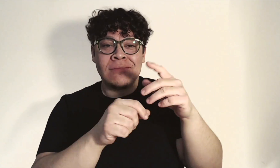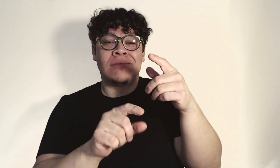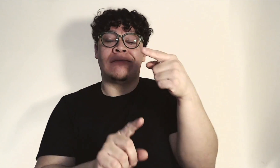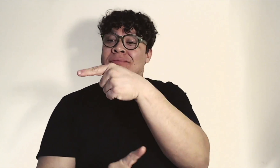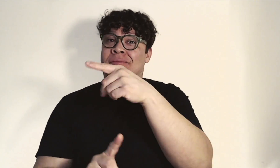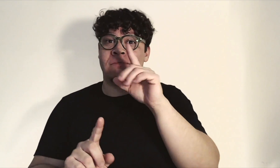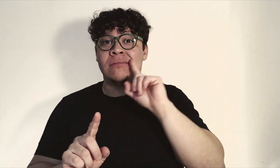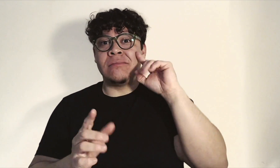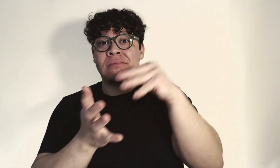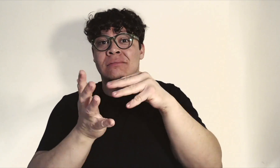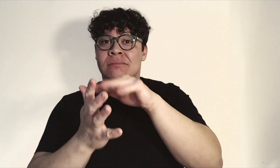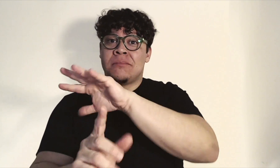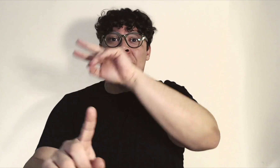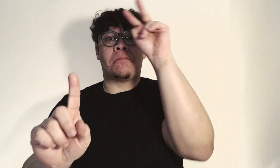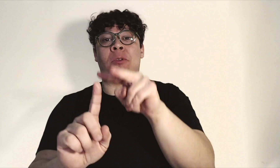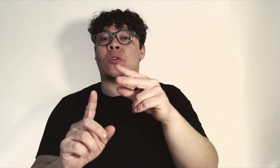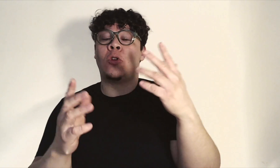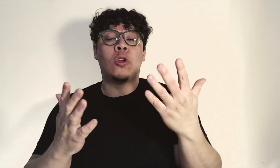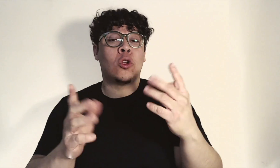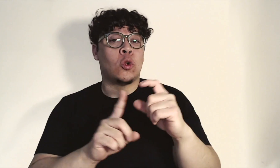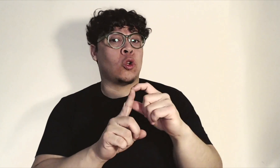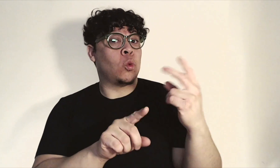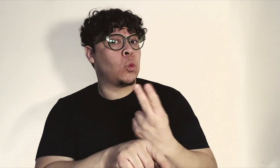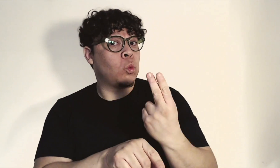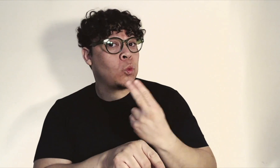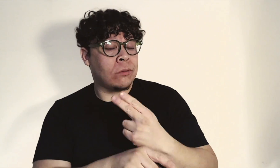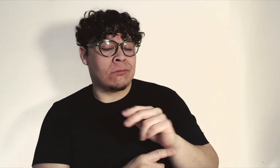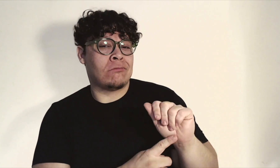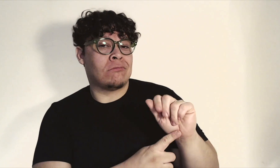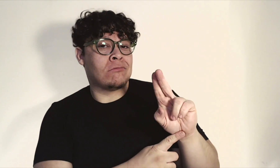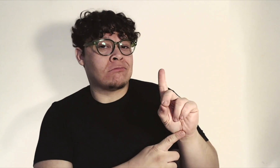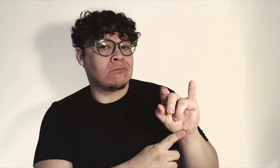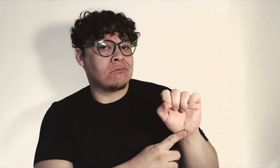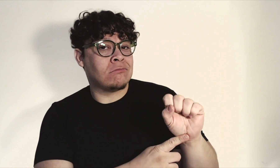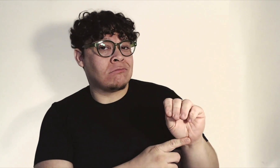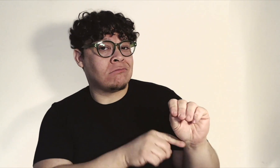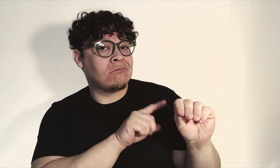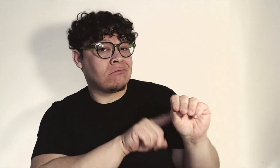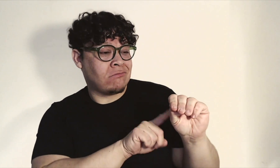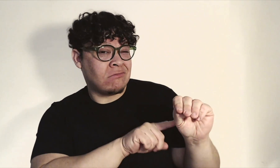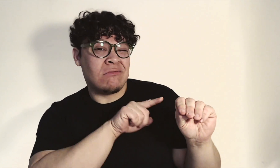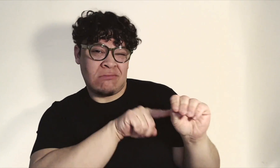Some scholars in Deaf Studies used a concept that is called "audism."